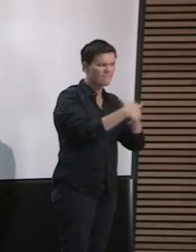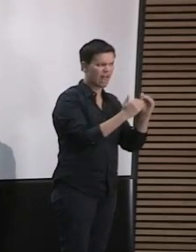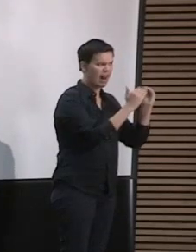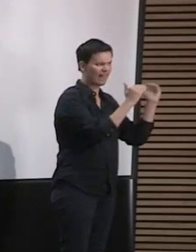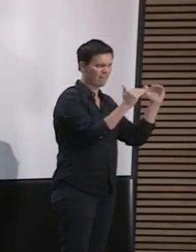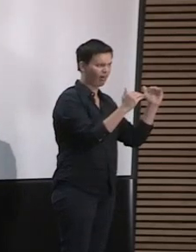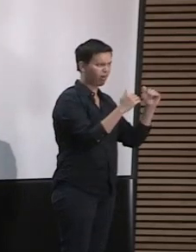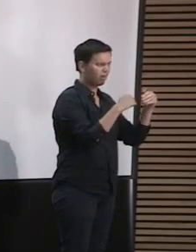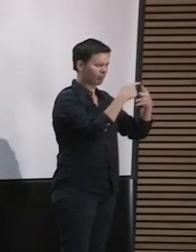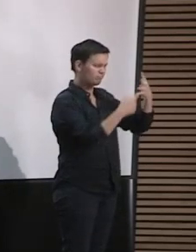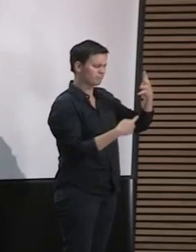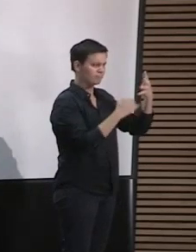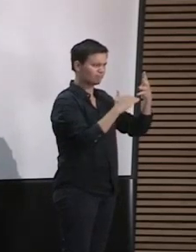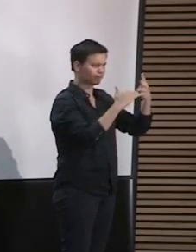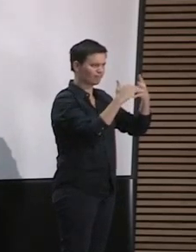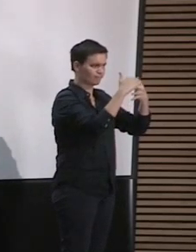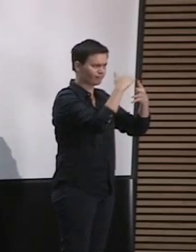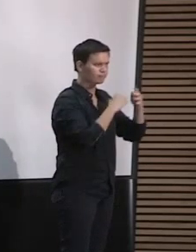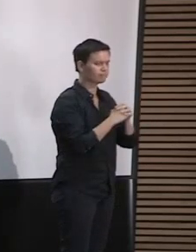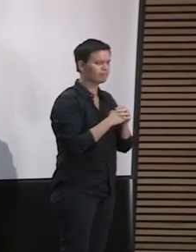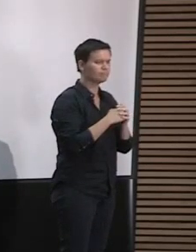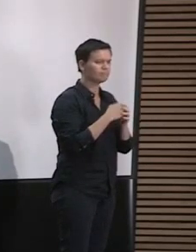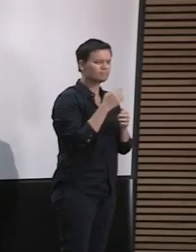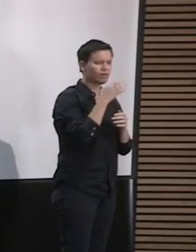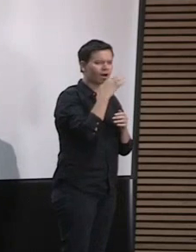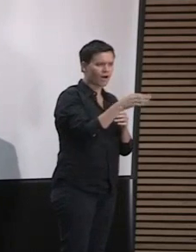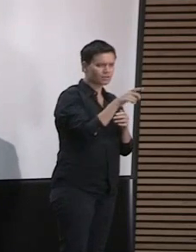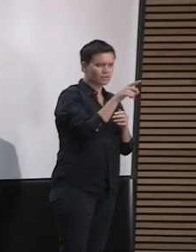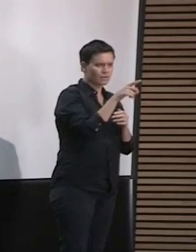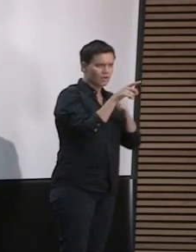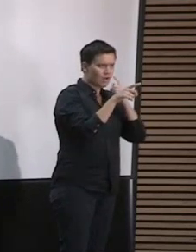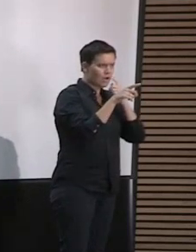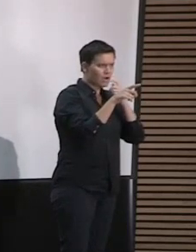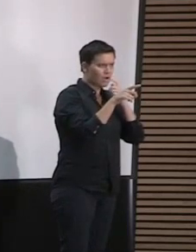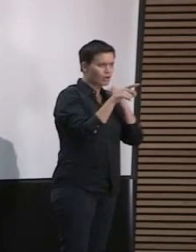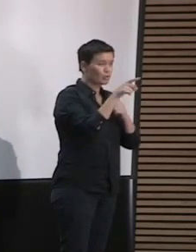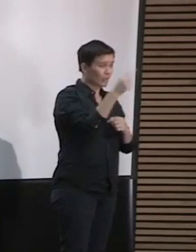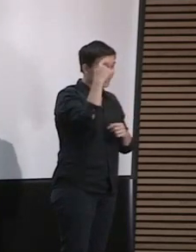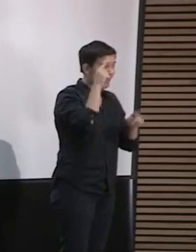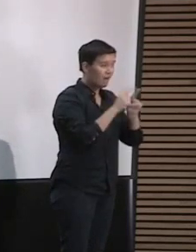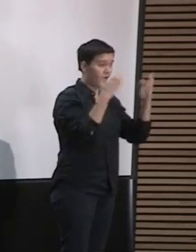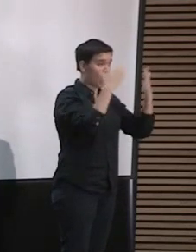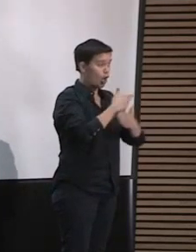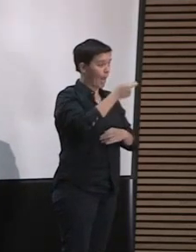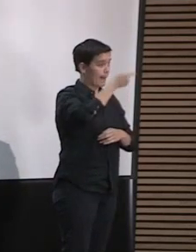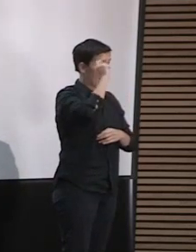What about the changes to level 1? Would it